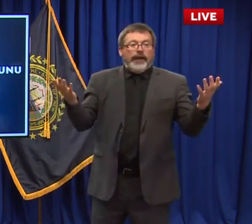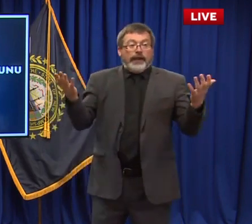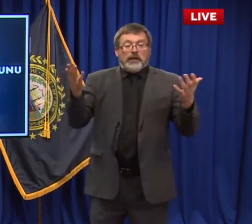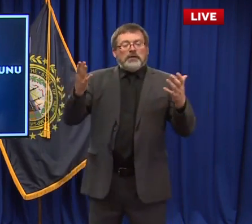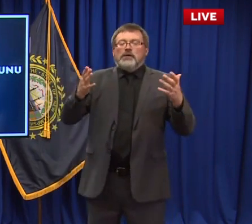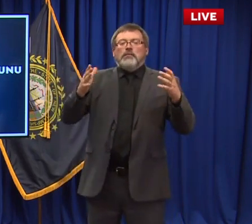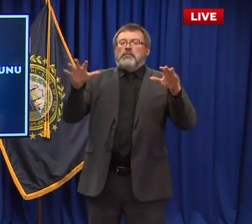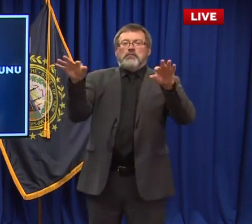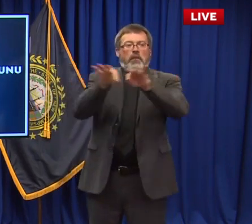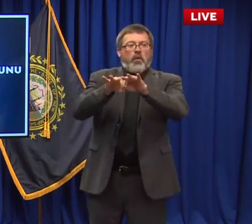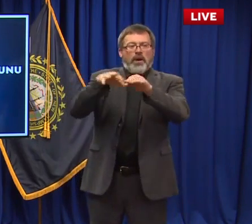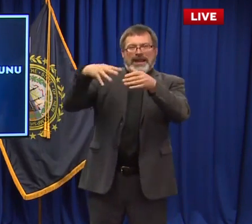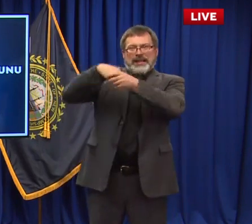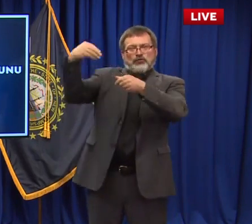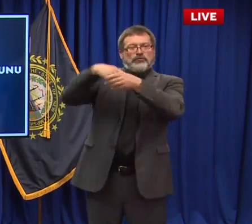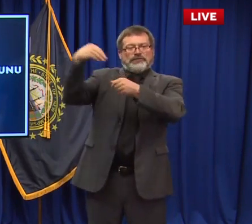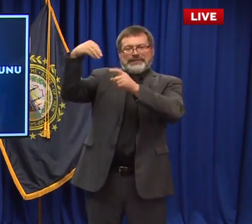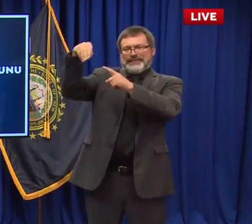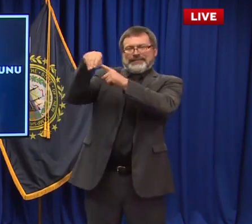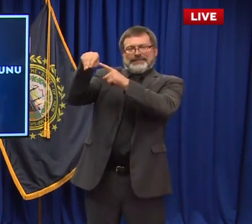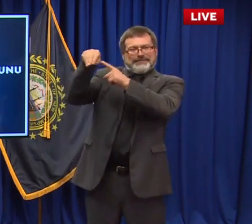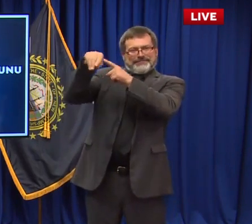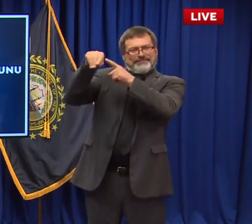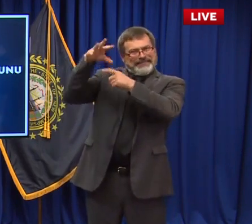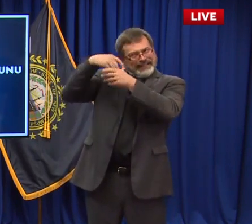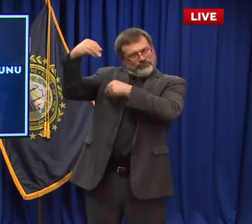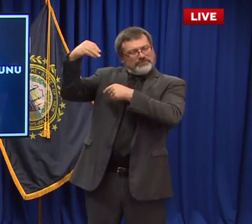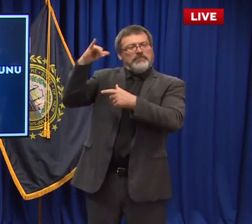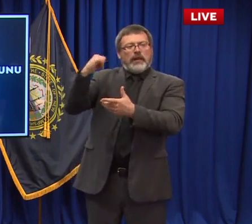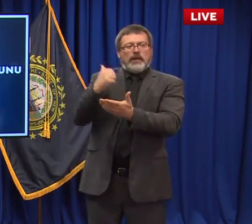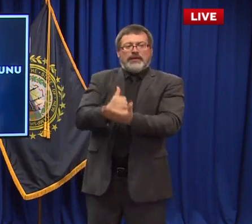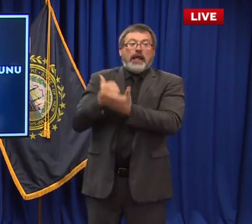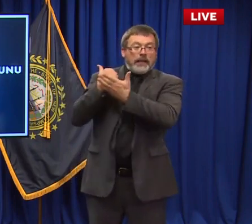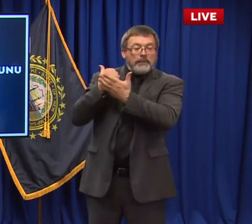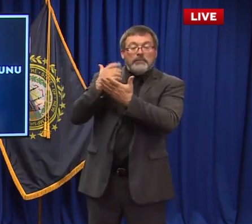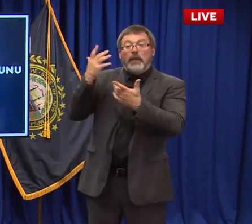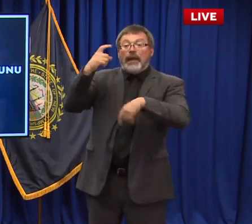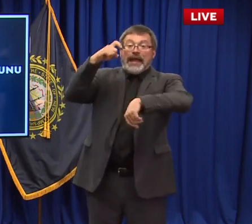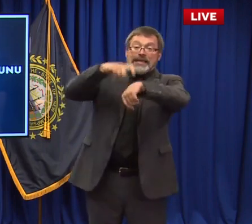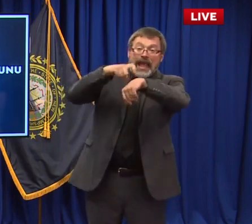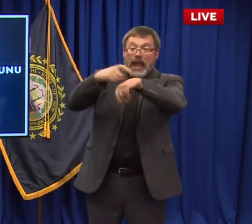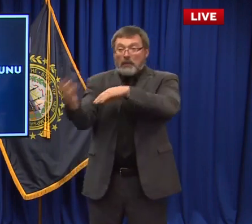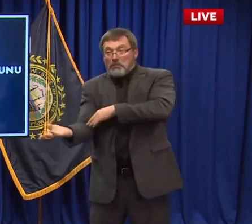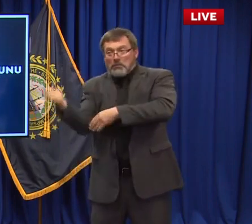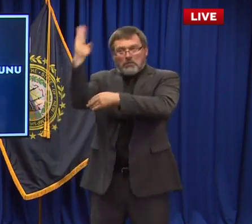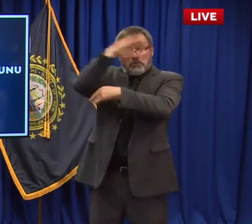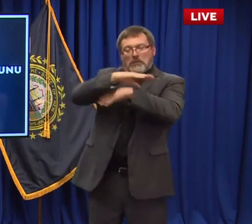I THINK THE MORE IMPORTANT THING IS TO TRY TO HAVE LARGE GATHERINGS, LARGE EVENTS OUTDOORS WHEN POSSIBLE.